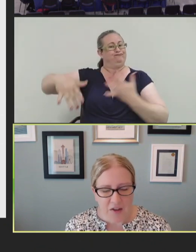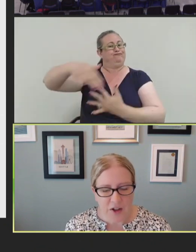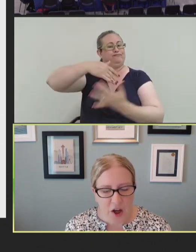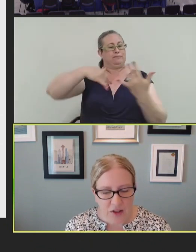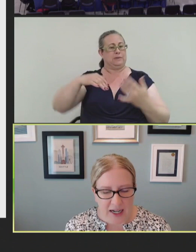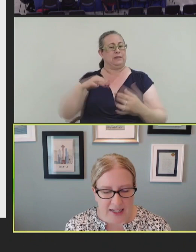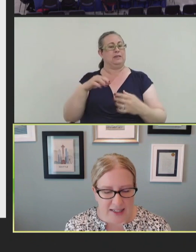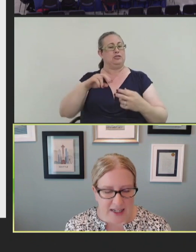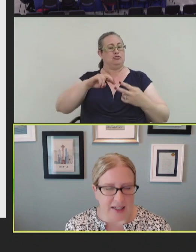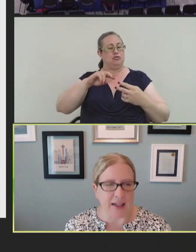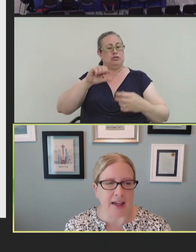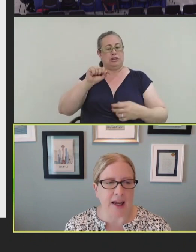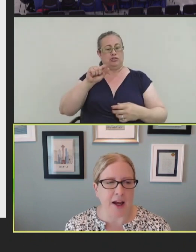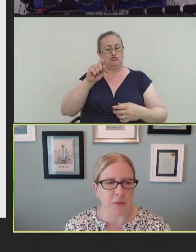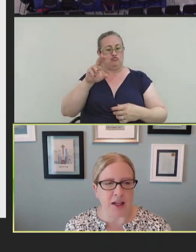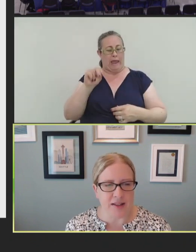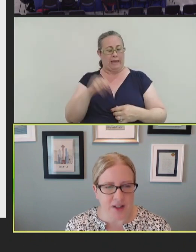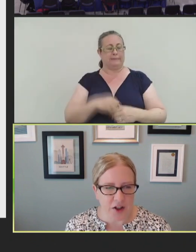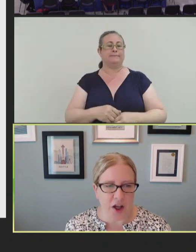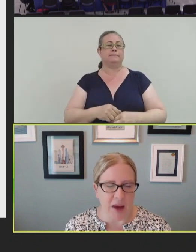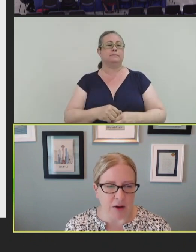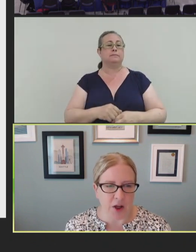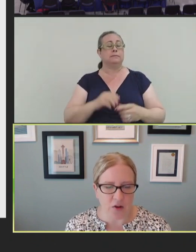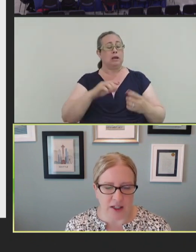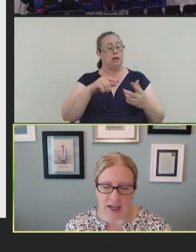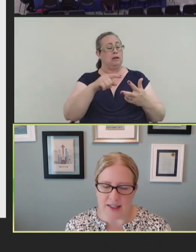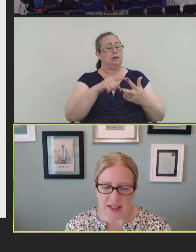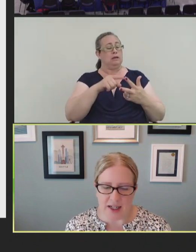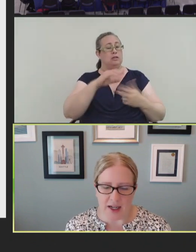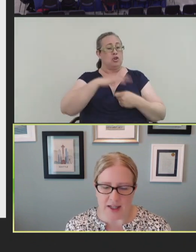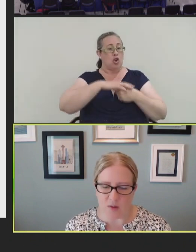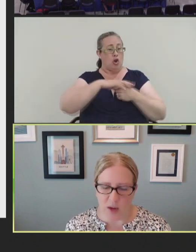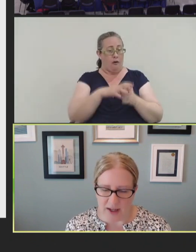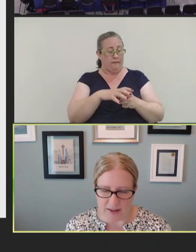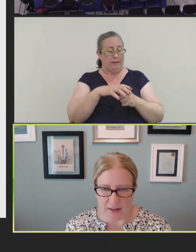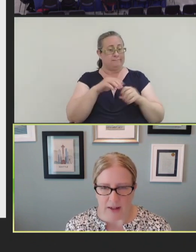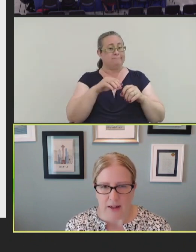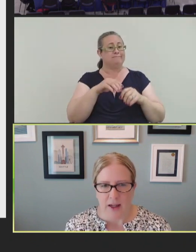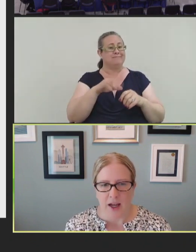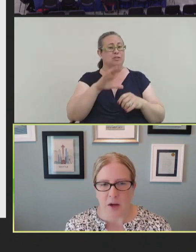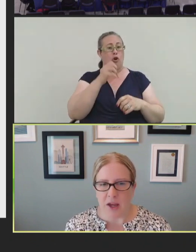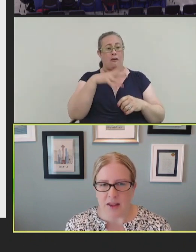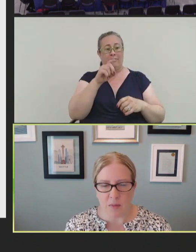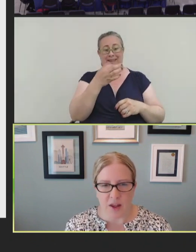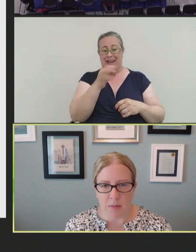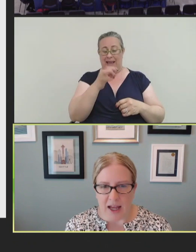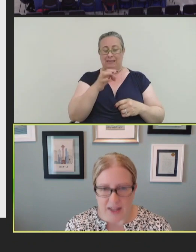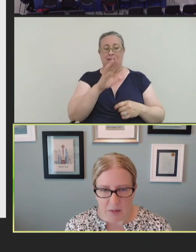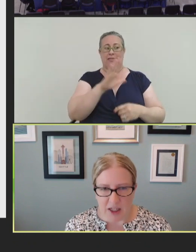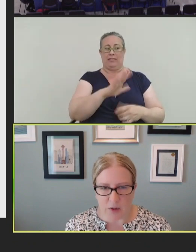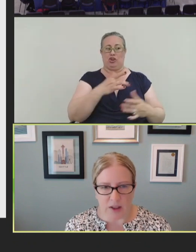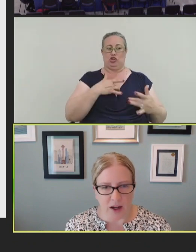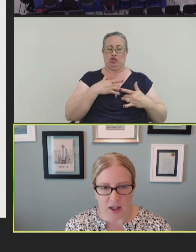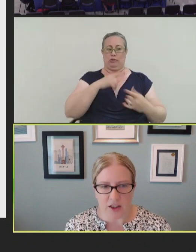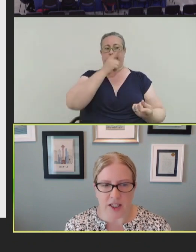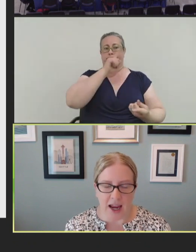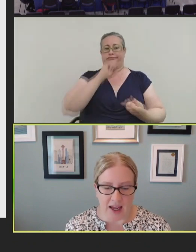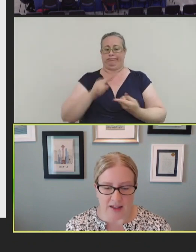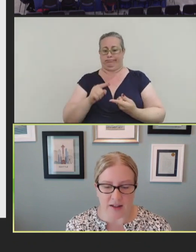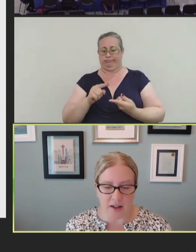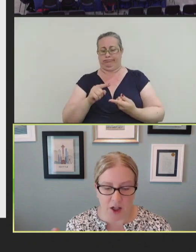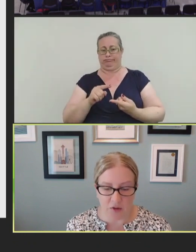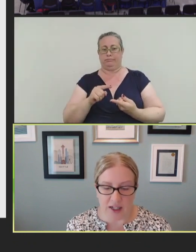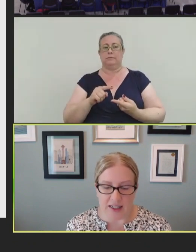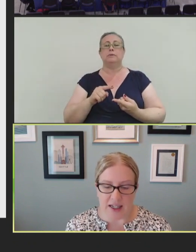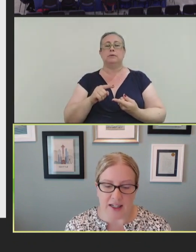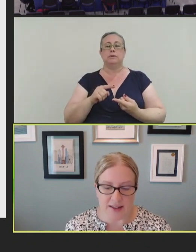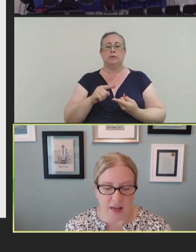For COVID-19, concern about COVID-19 has waned. And the pandemic writ large and COVID-19 itself